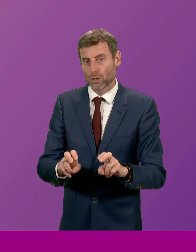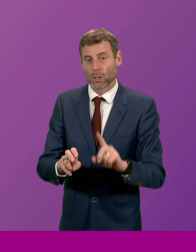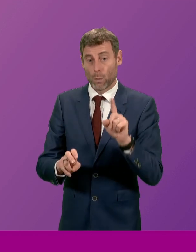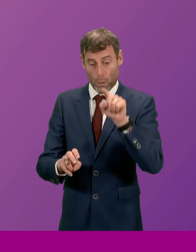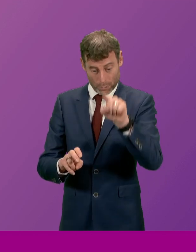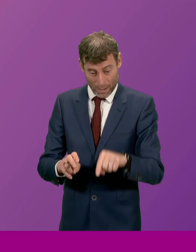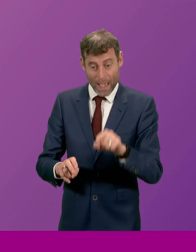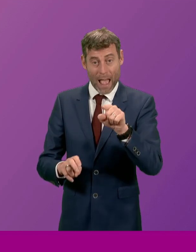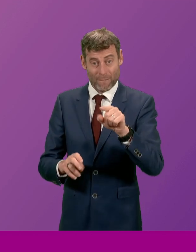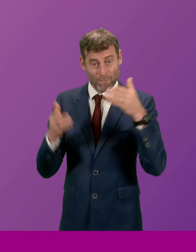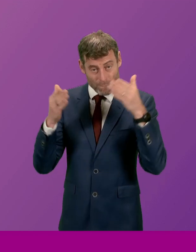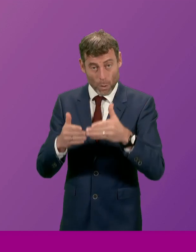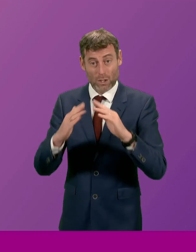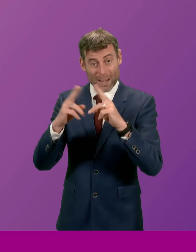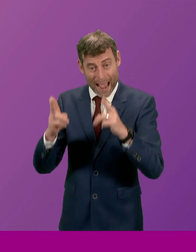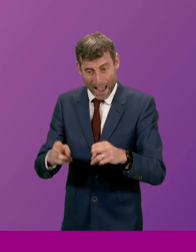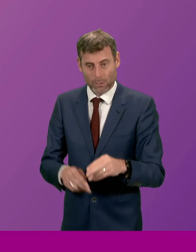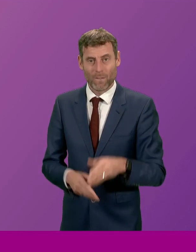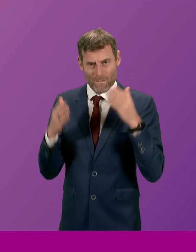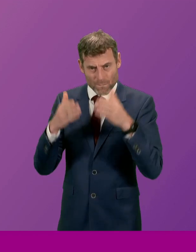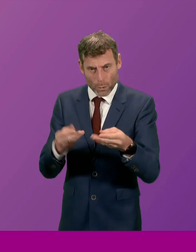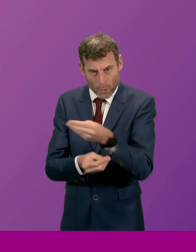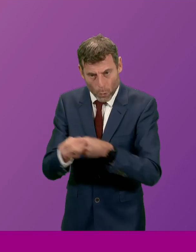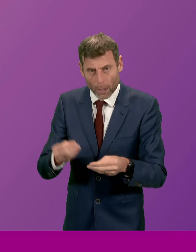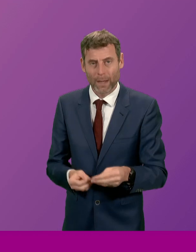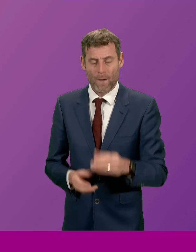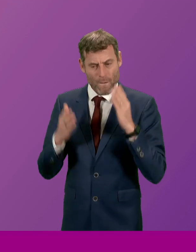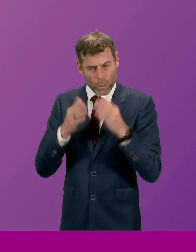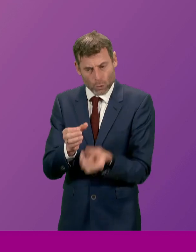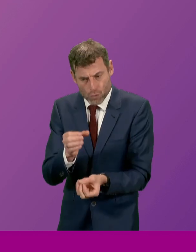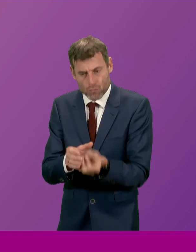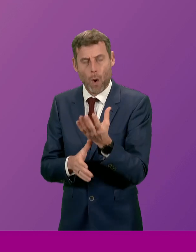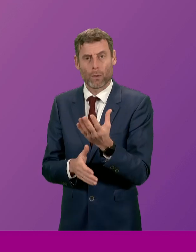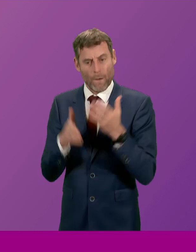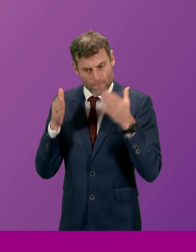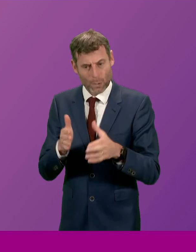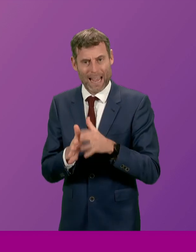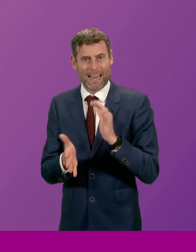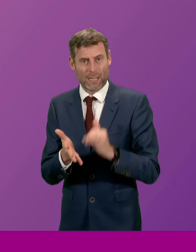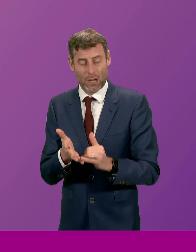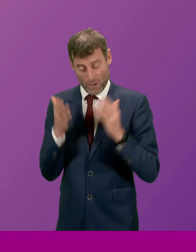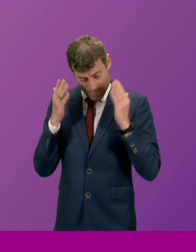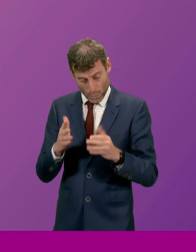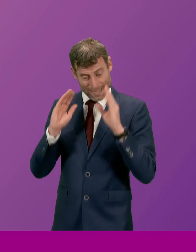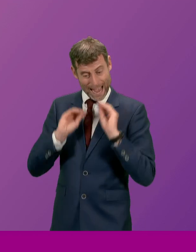the economy, growth in our public services, the national health service, education and culture. As